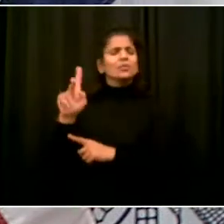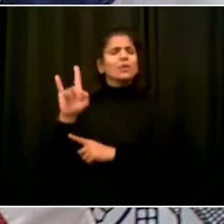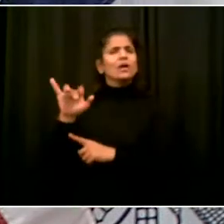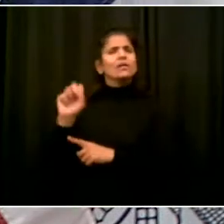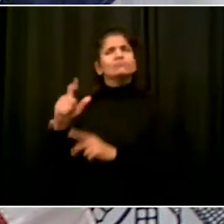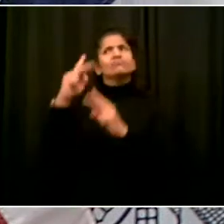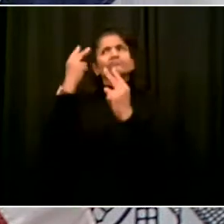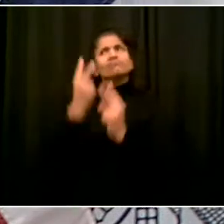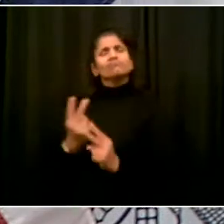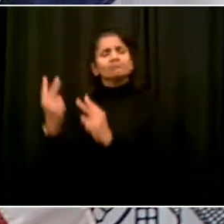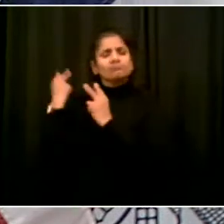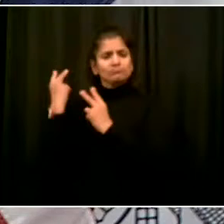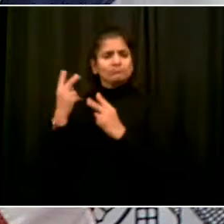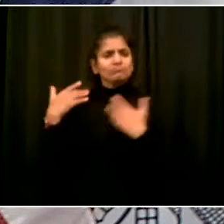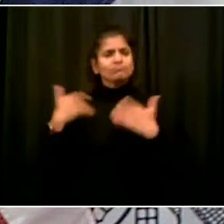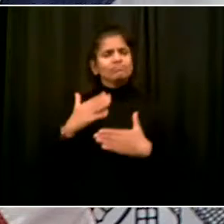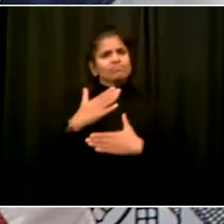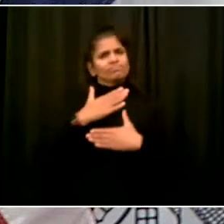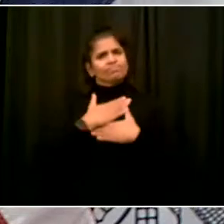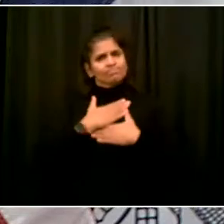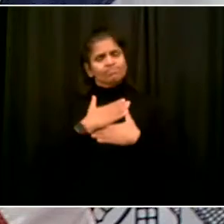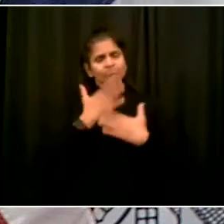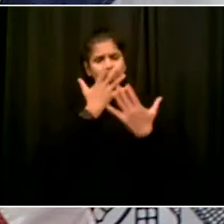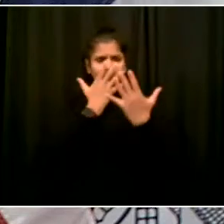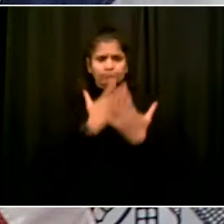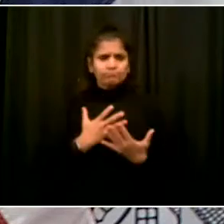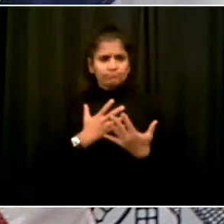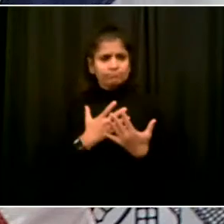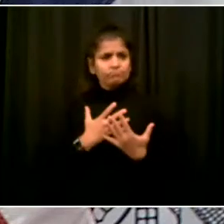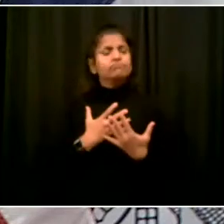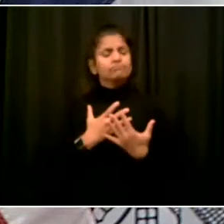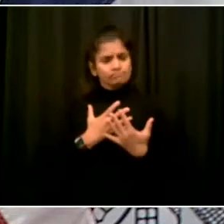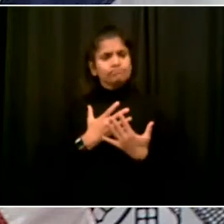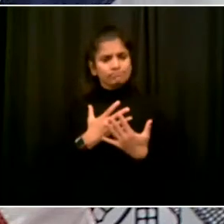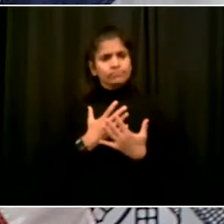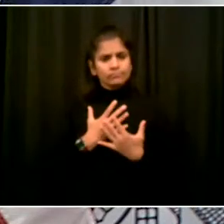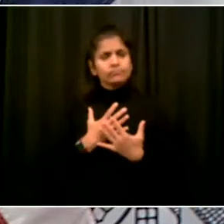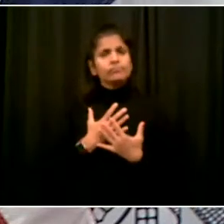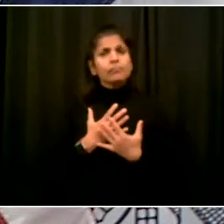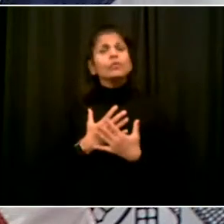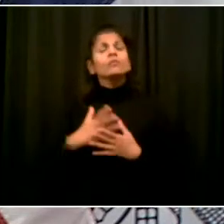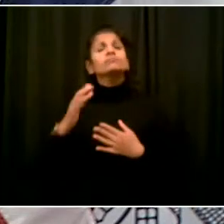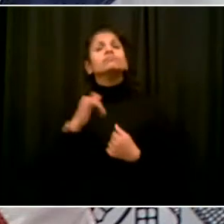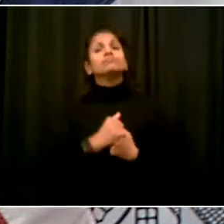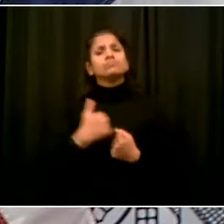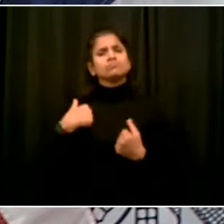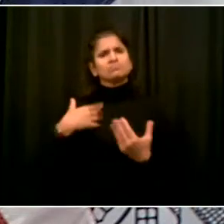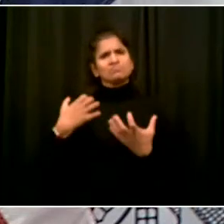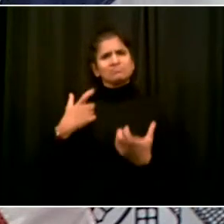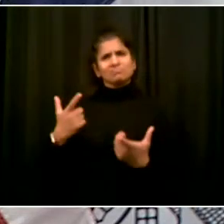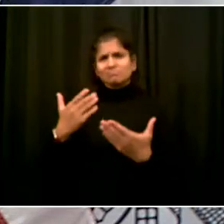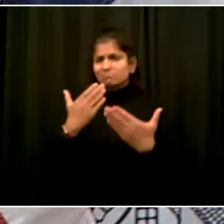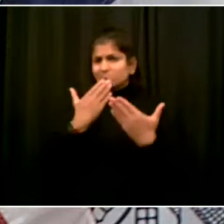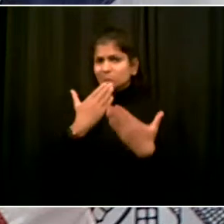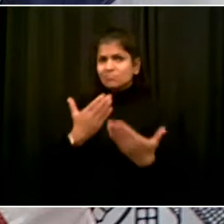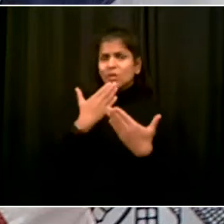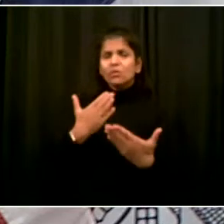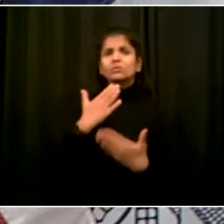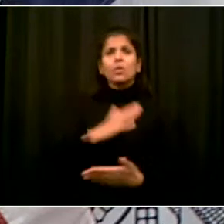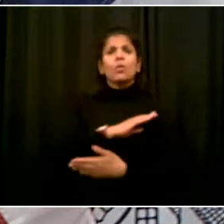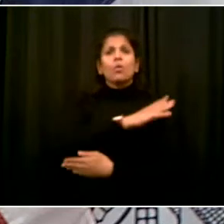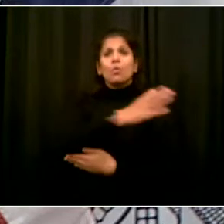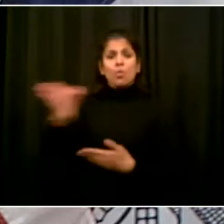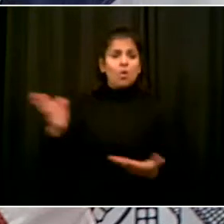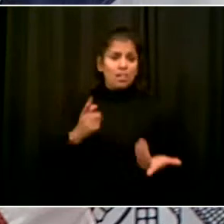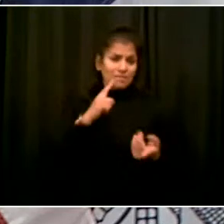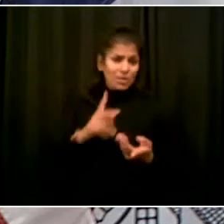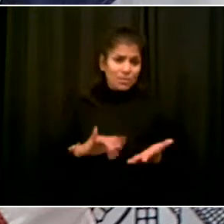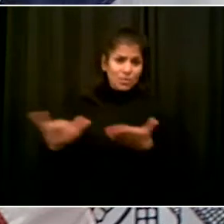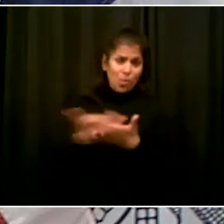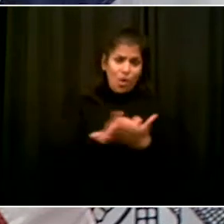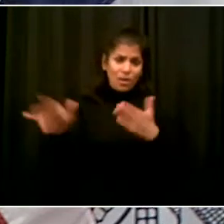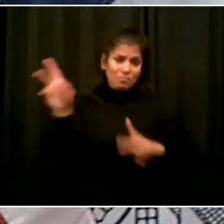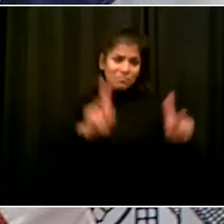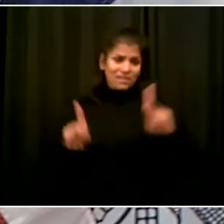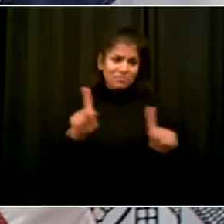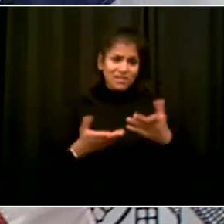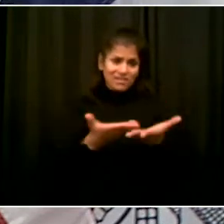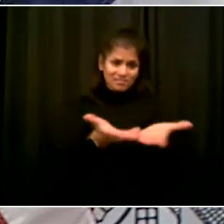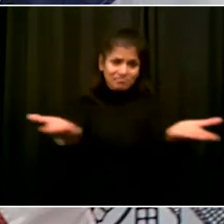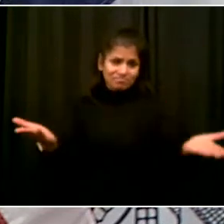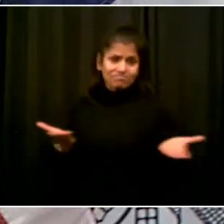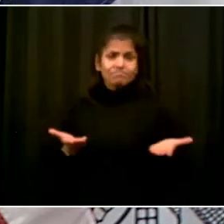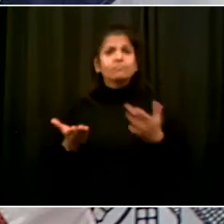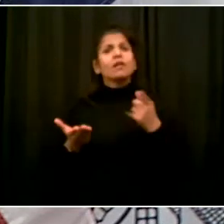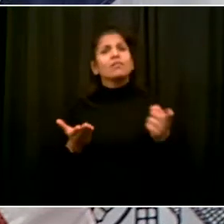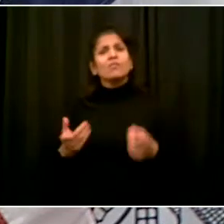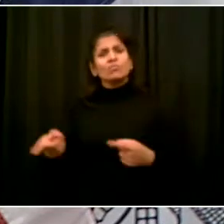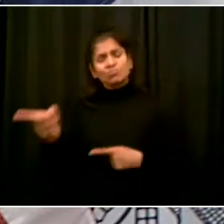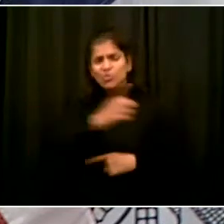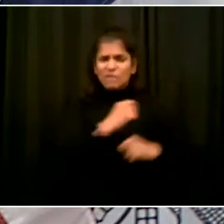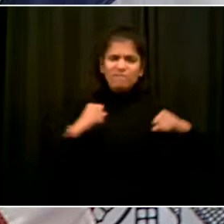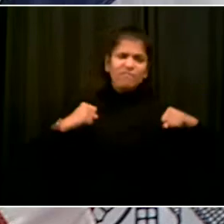REFLECTION ON